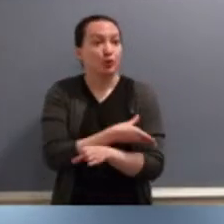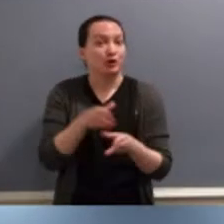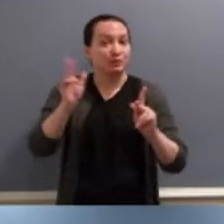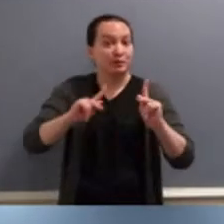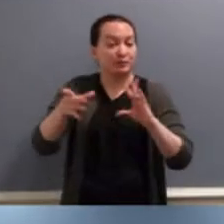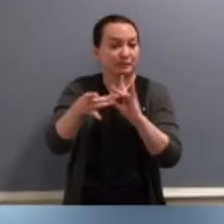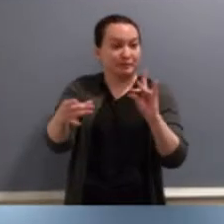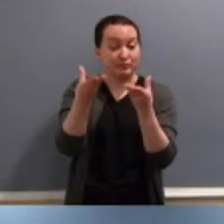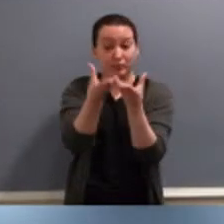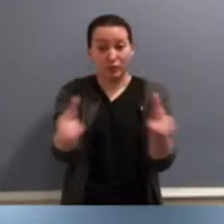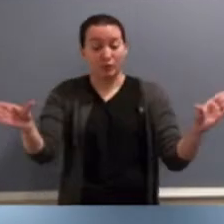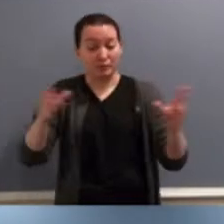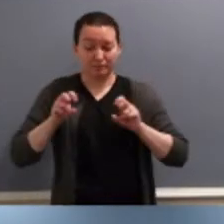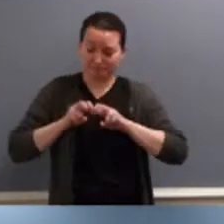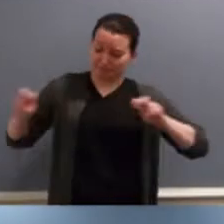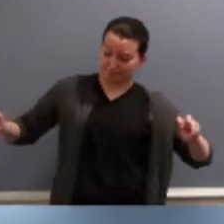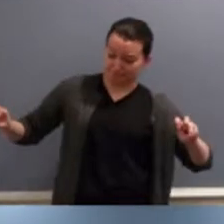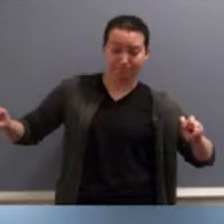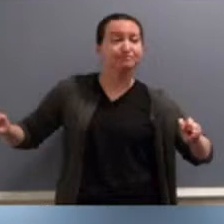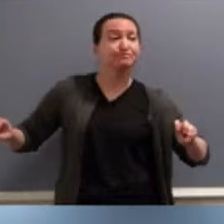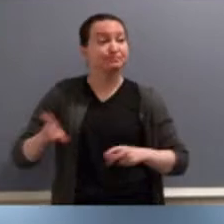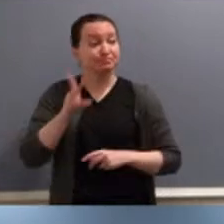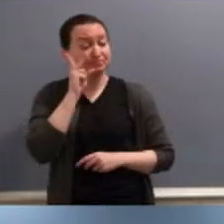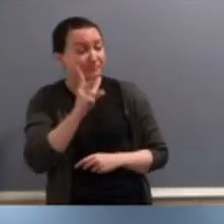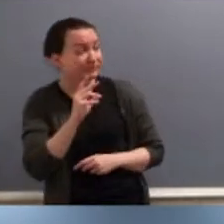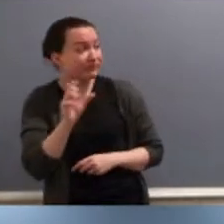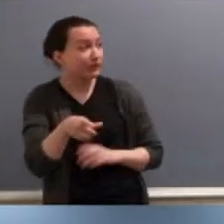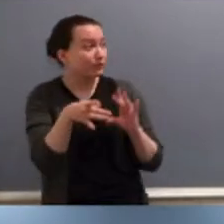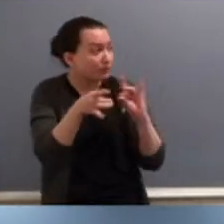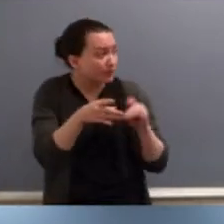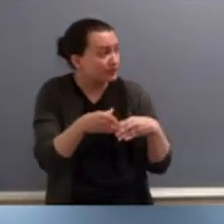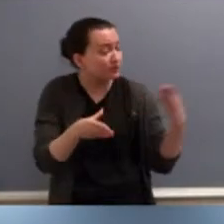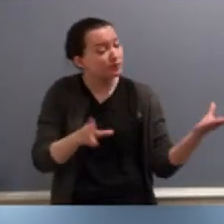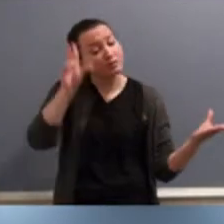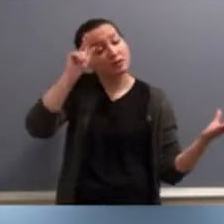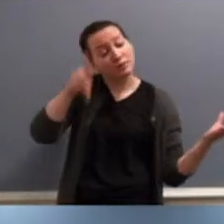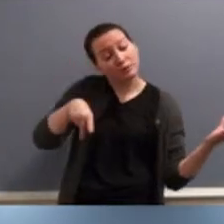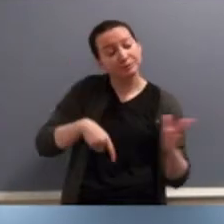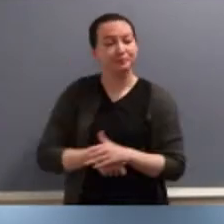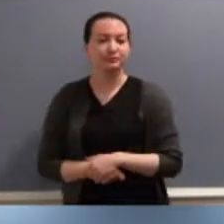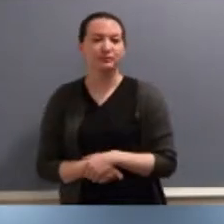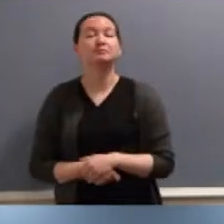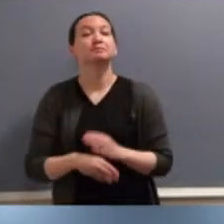I'll open it up to my colleagues to see if there are any comments Vice President Reece thank you